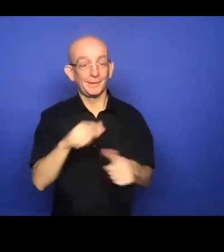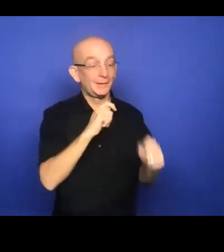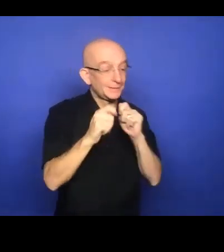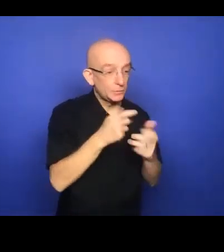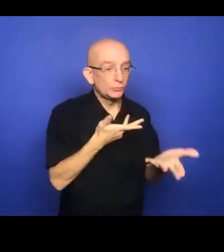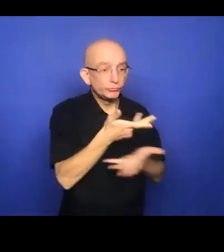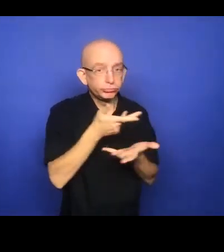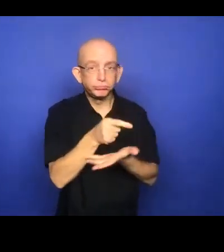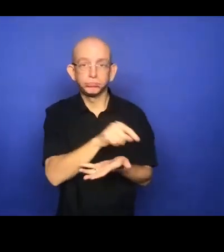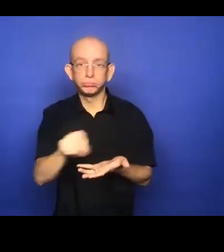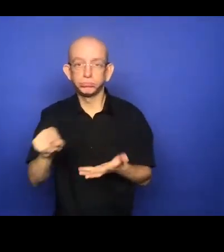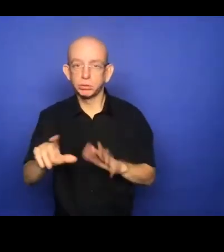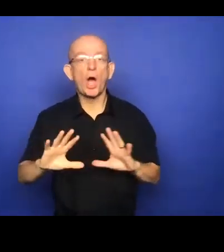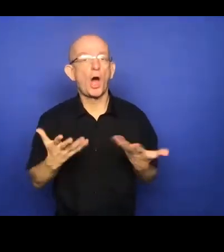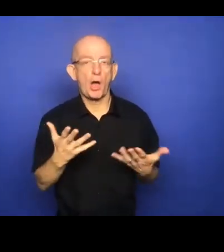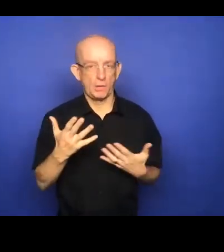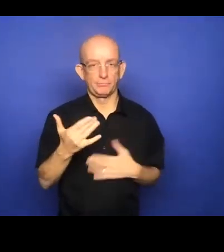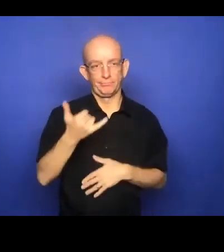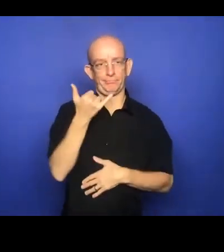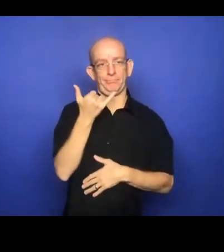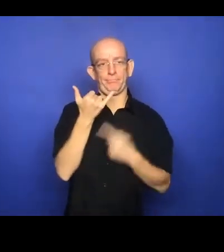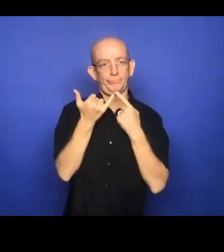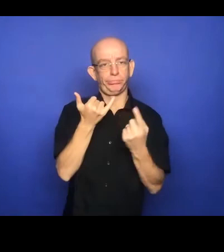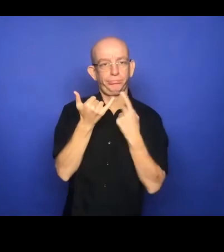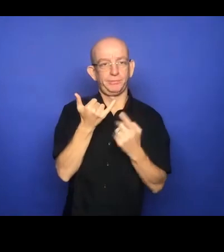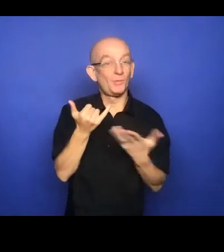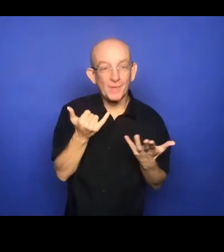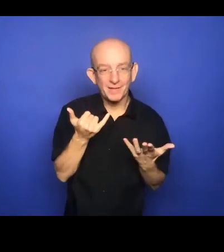then findings entered into an online survey form.